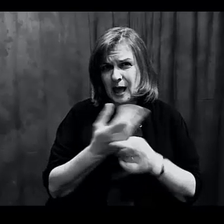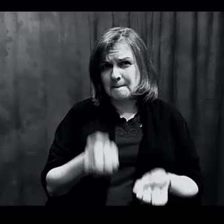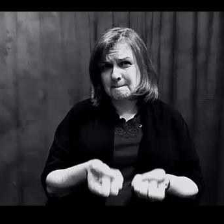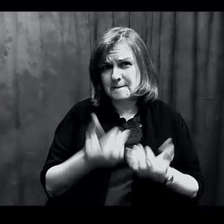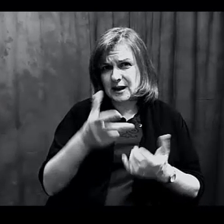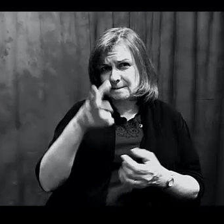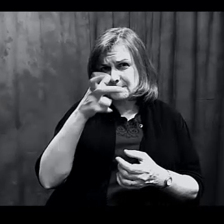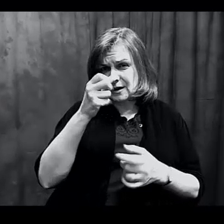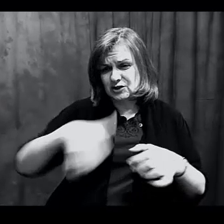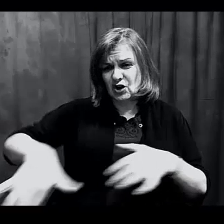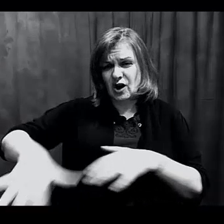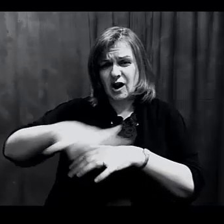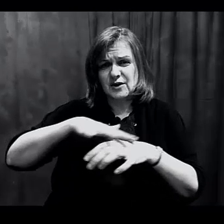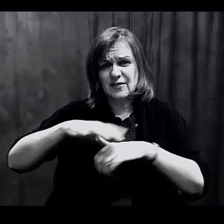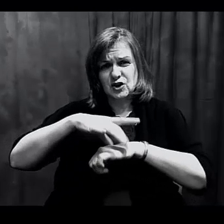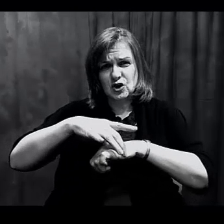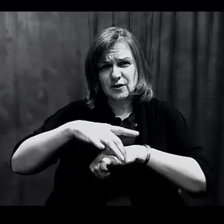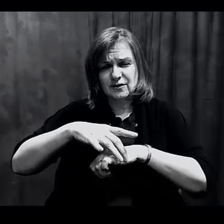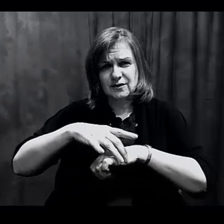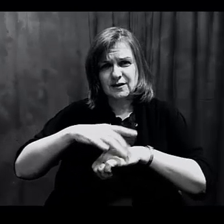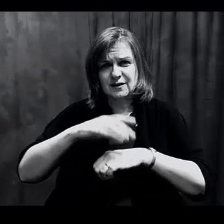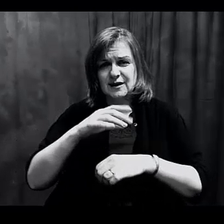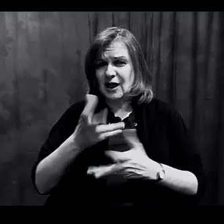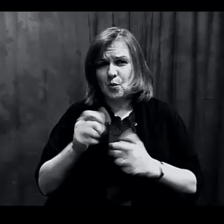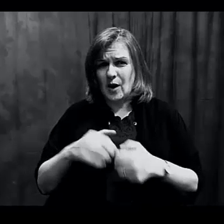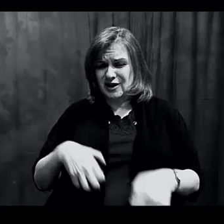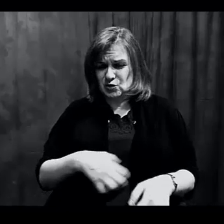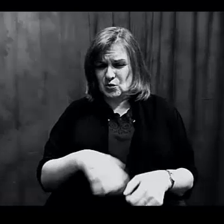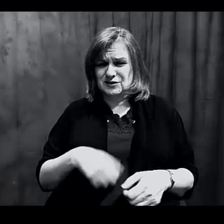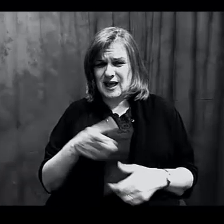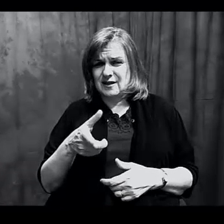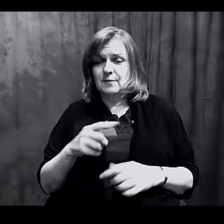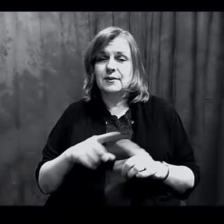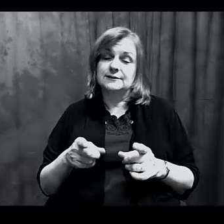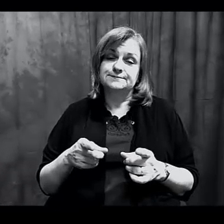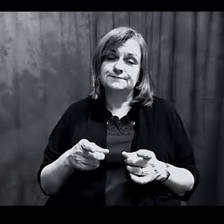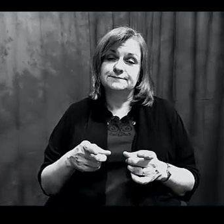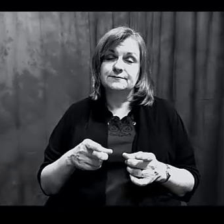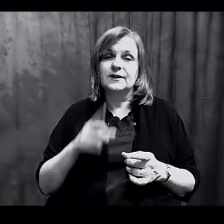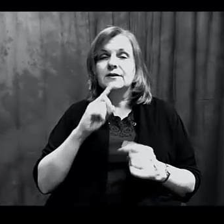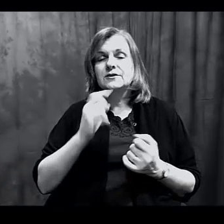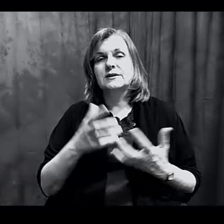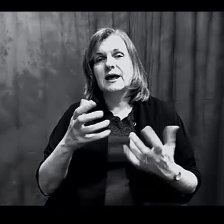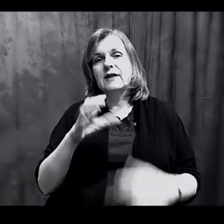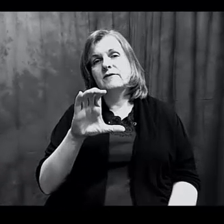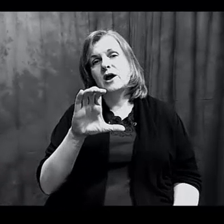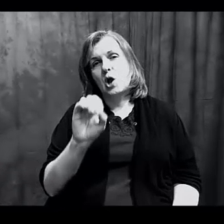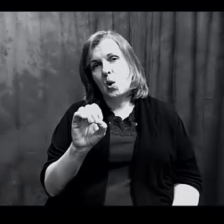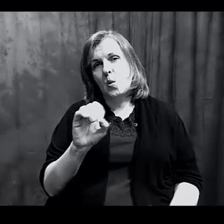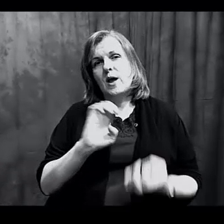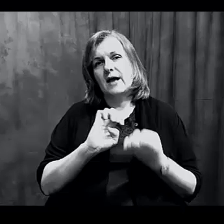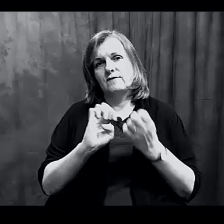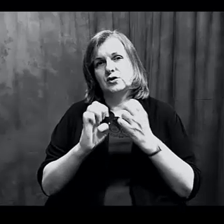we talked about trilobites before and how important they are in the fossil record this is where they fall in the kingdom animalia